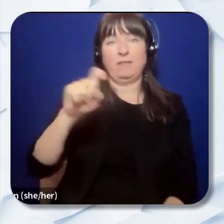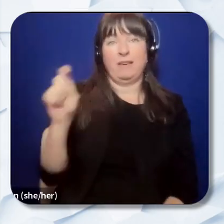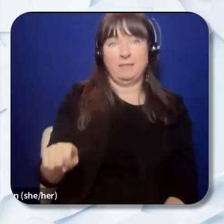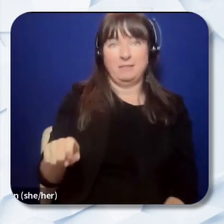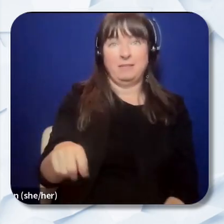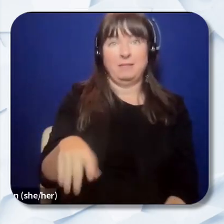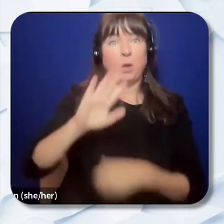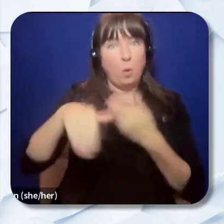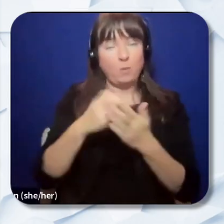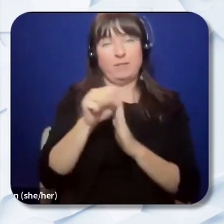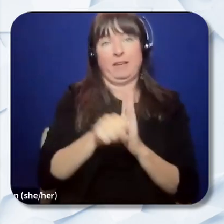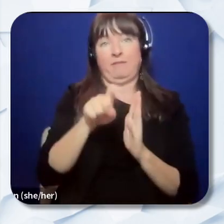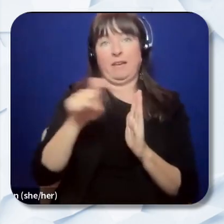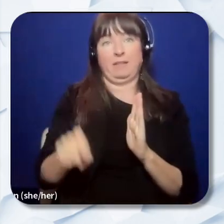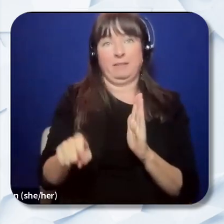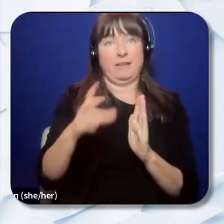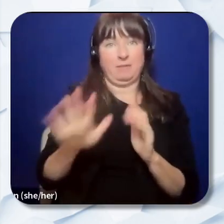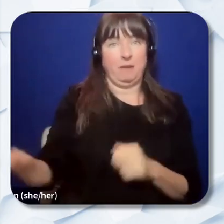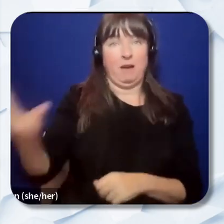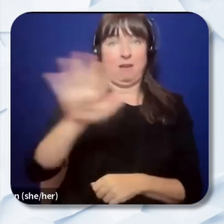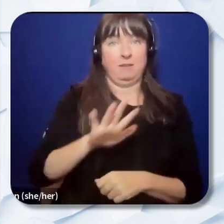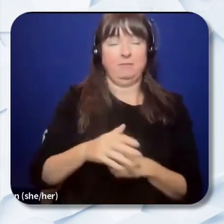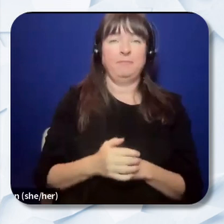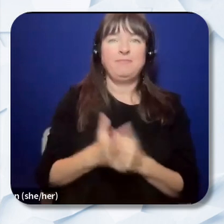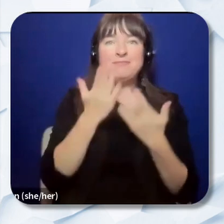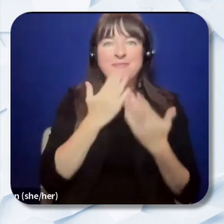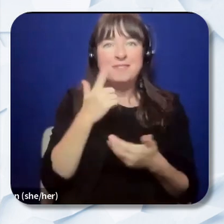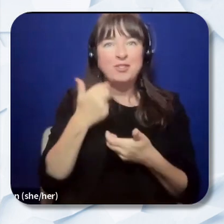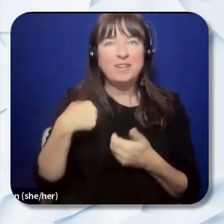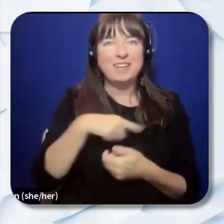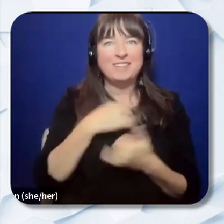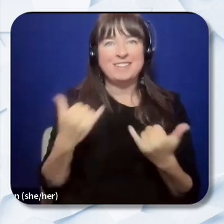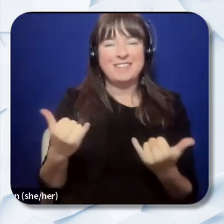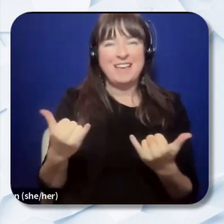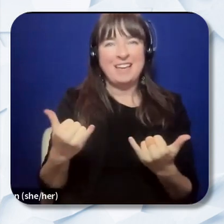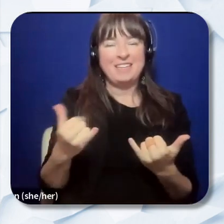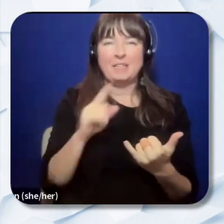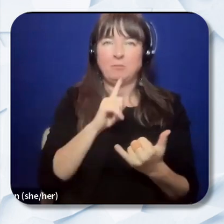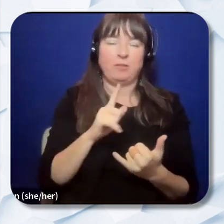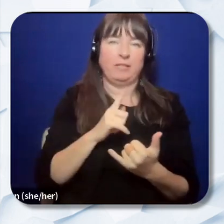of Texas and beyond. Thank you for joining us today Dominique. It is a pleasure having